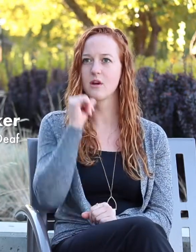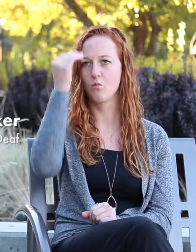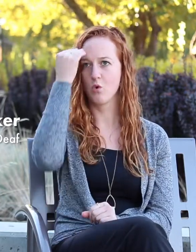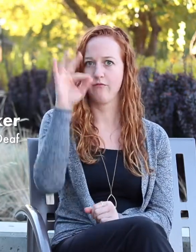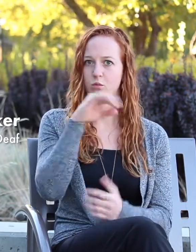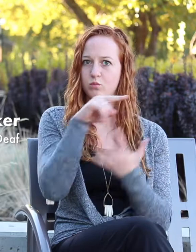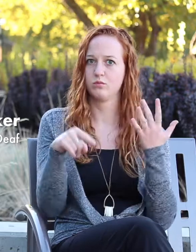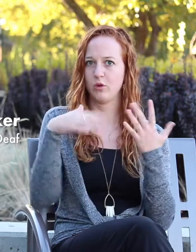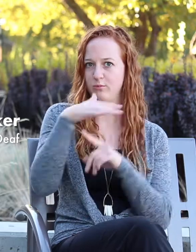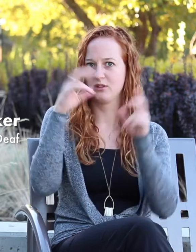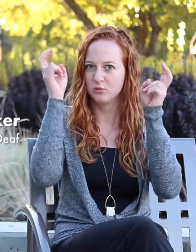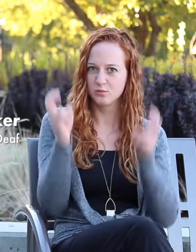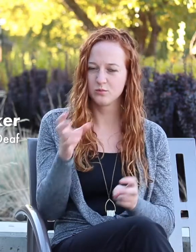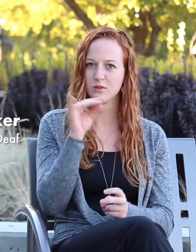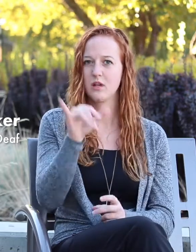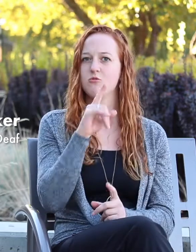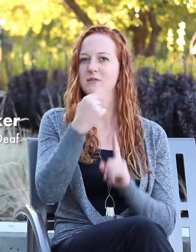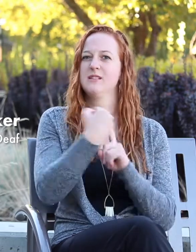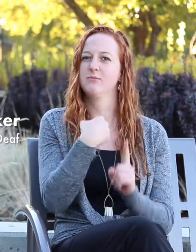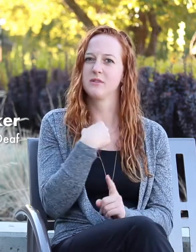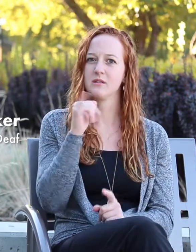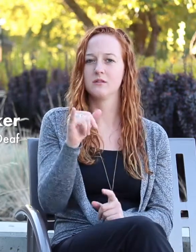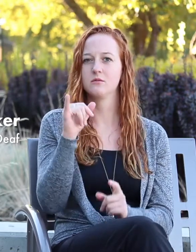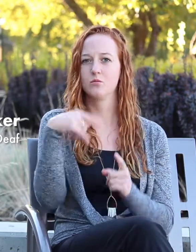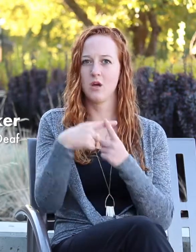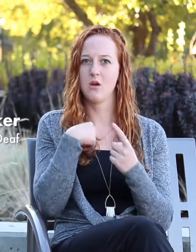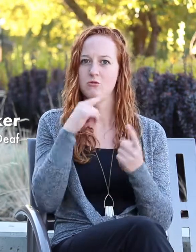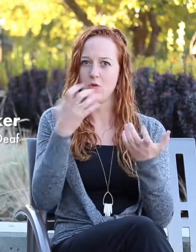And so with, in my expertise many of my friends and family are not even aware of environmental issues.